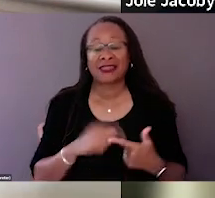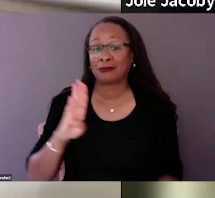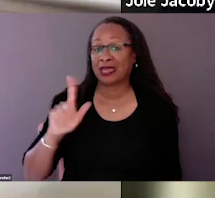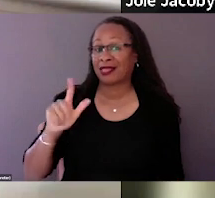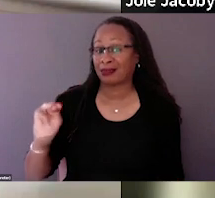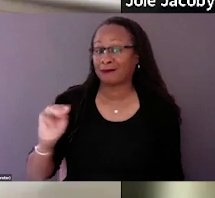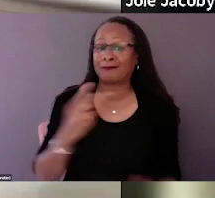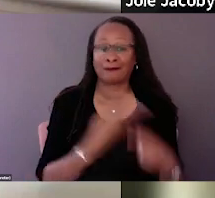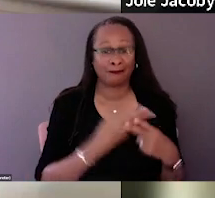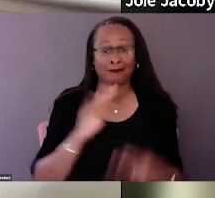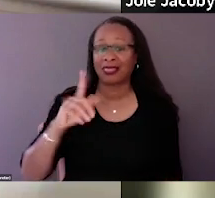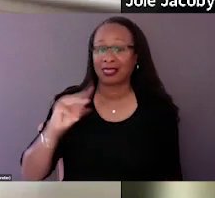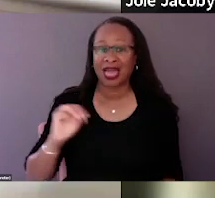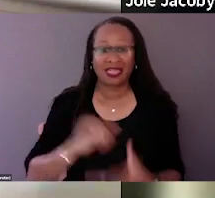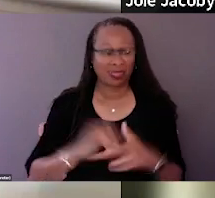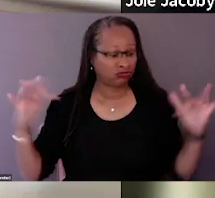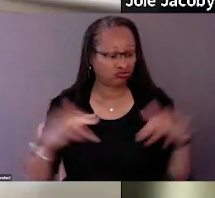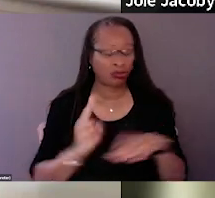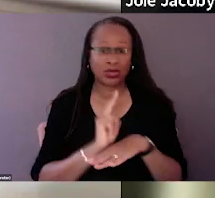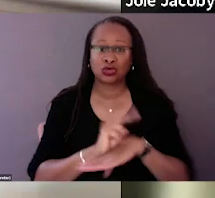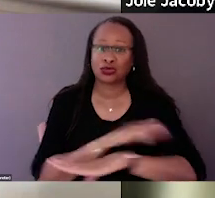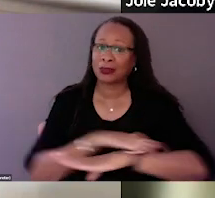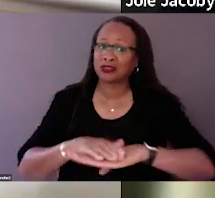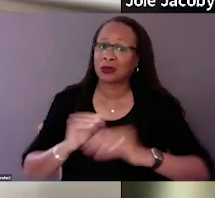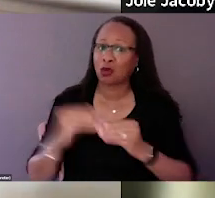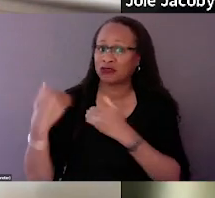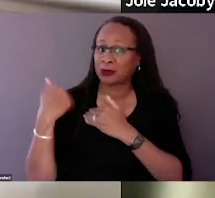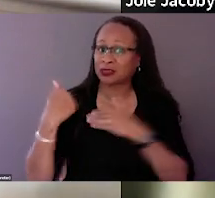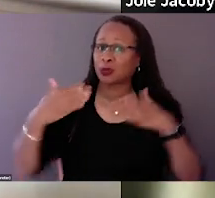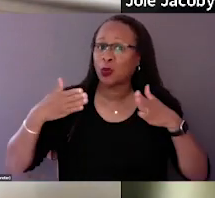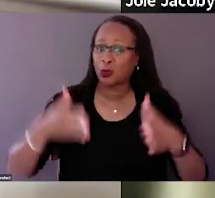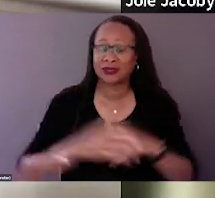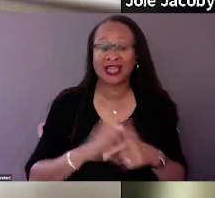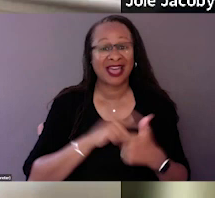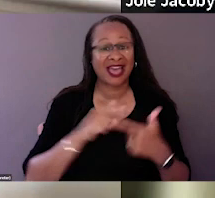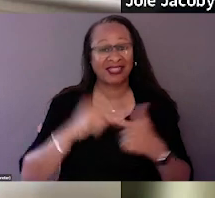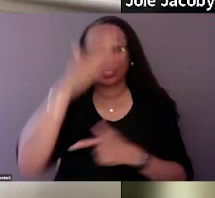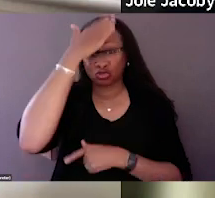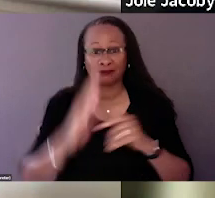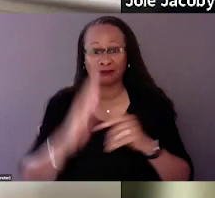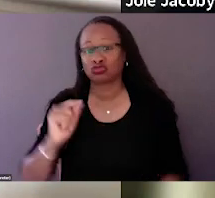and we start to use our platforms more responsible ways. And then Trump comes, and we try to push back. We don't necessarily get the response